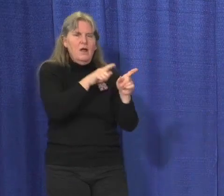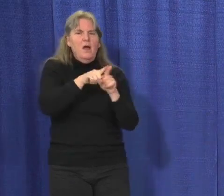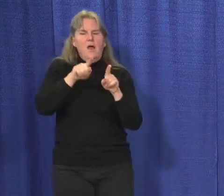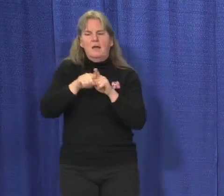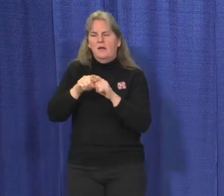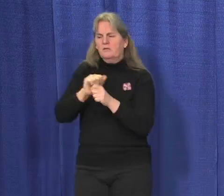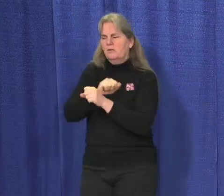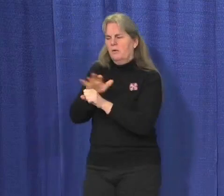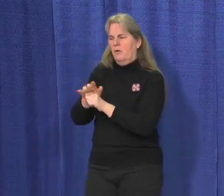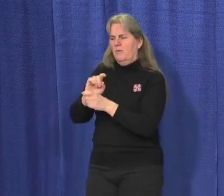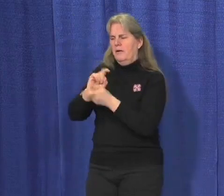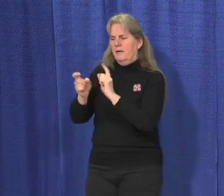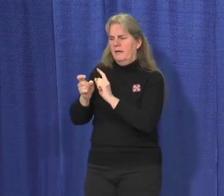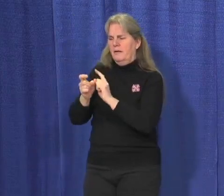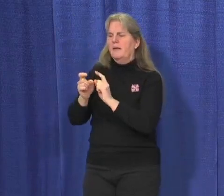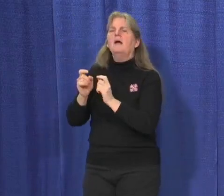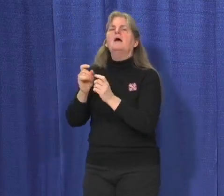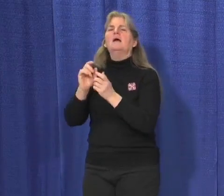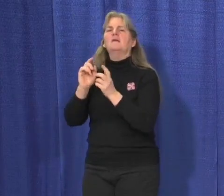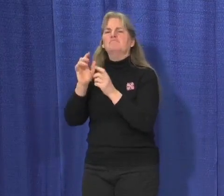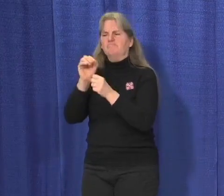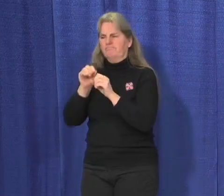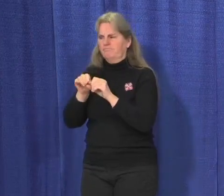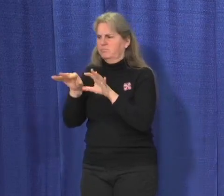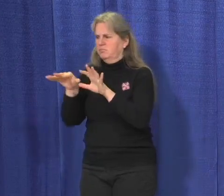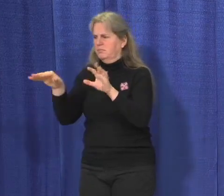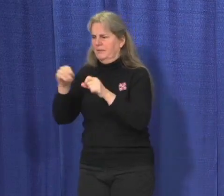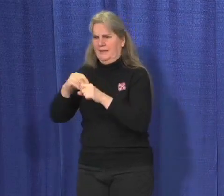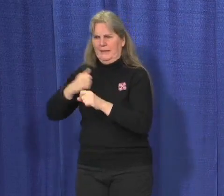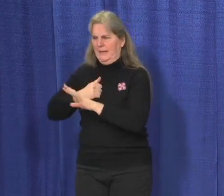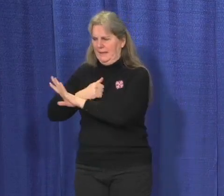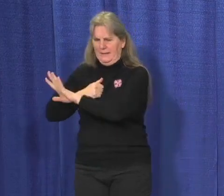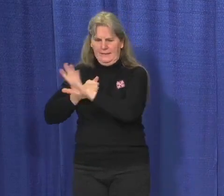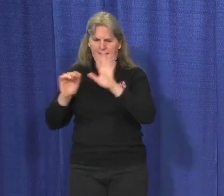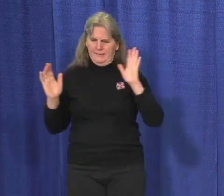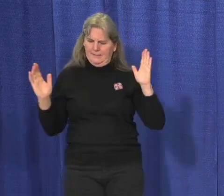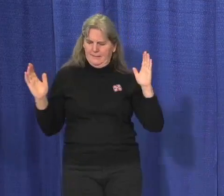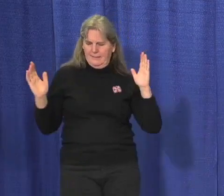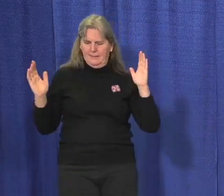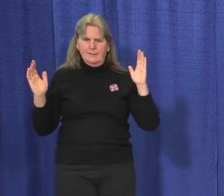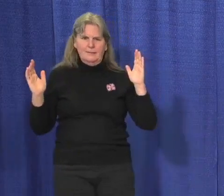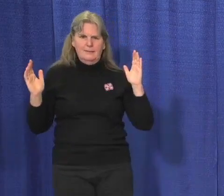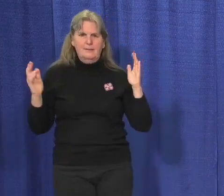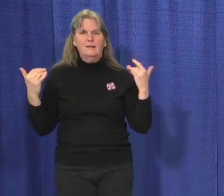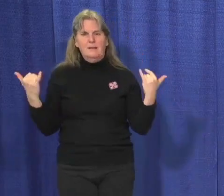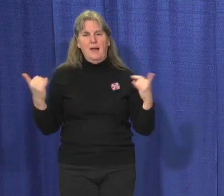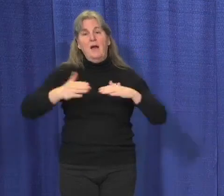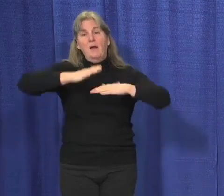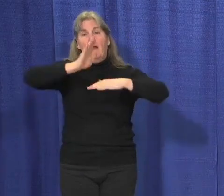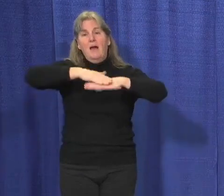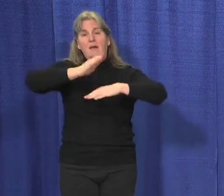risk assessment. For now we still advise that